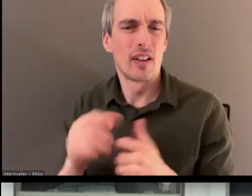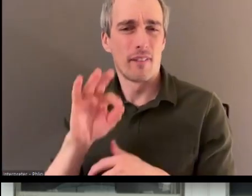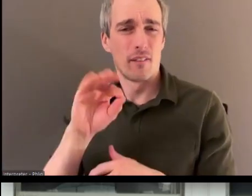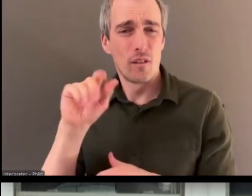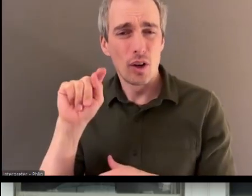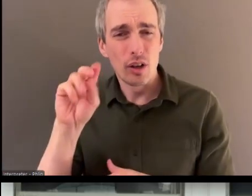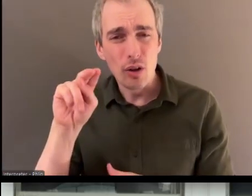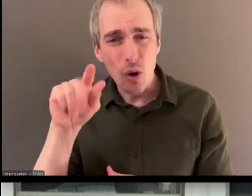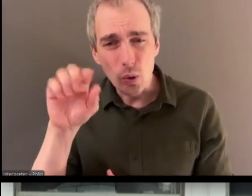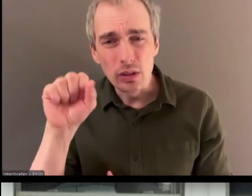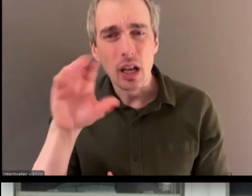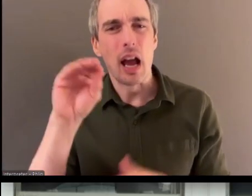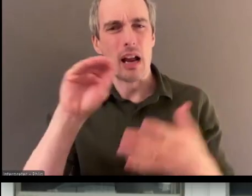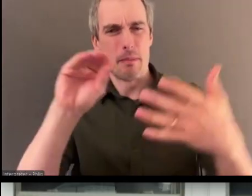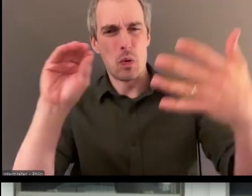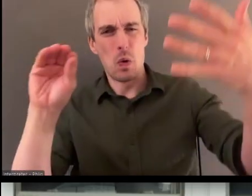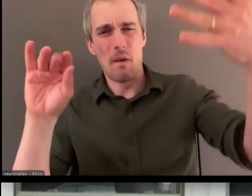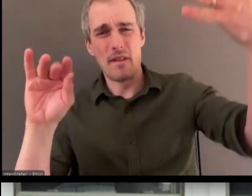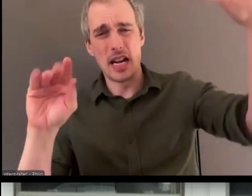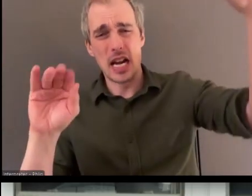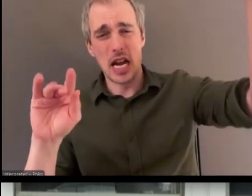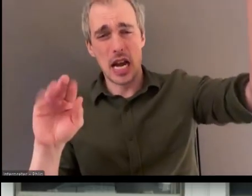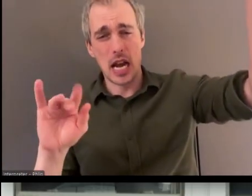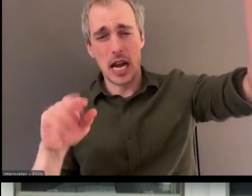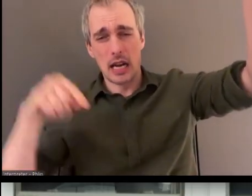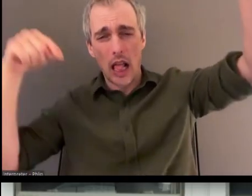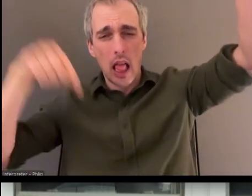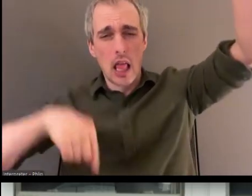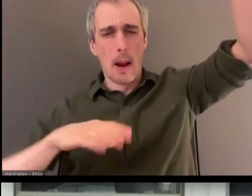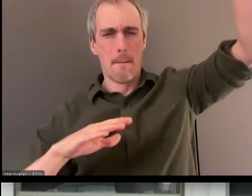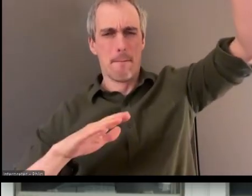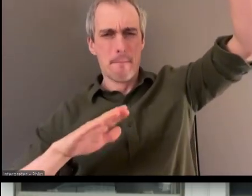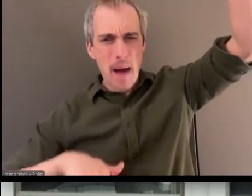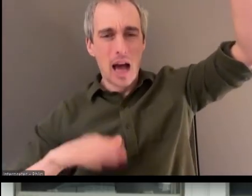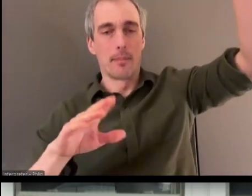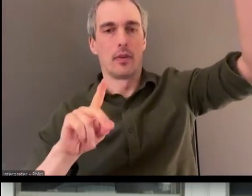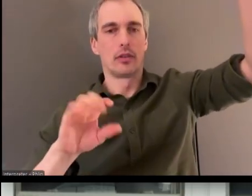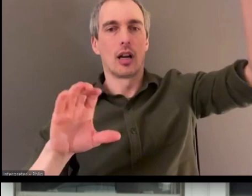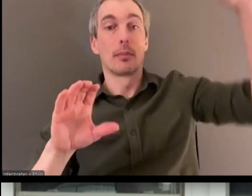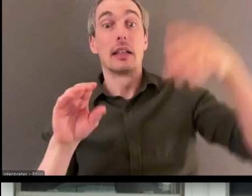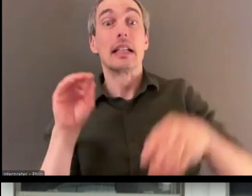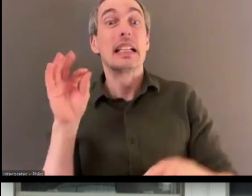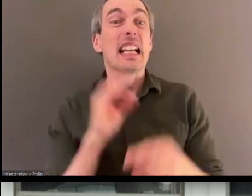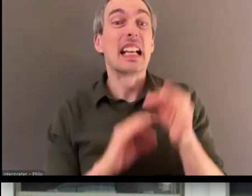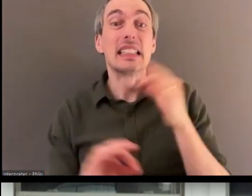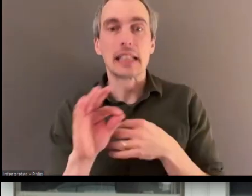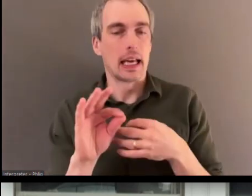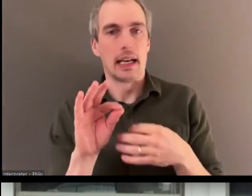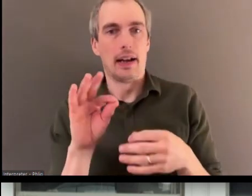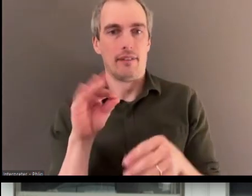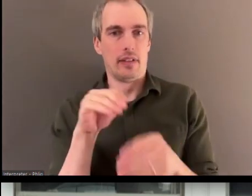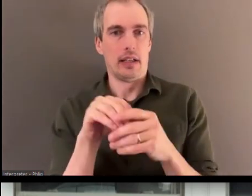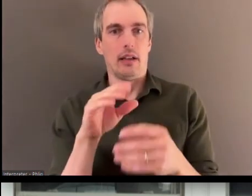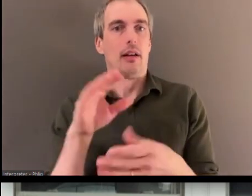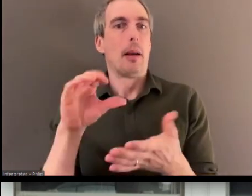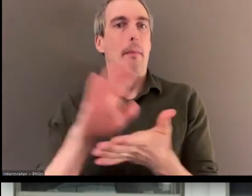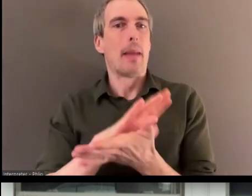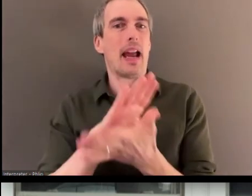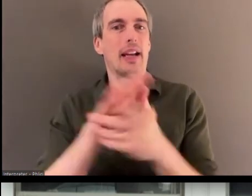polluting the middle of the content. So these are all the things to look out for. And I'll go ahead and start the demo.